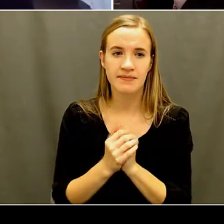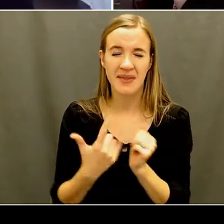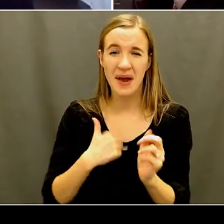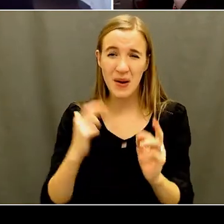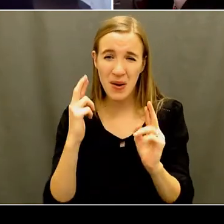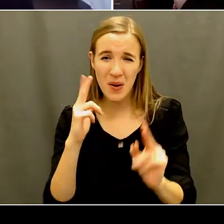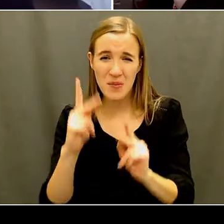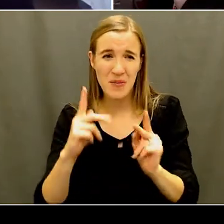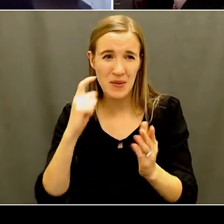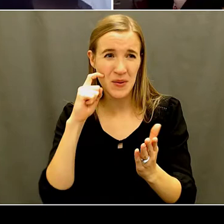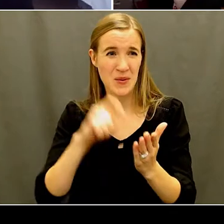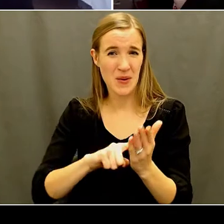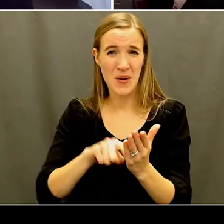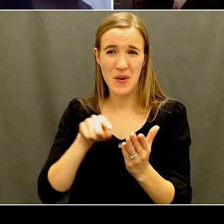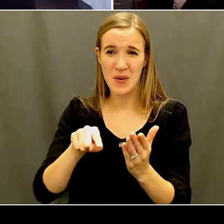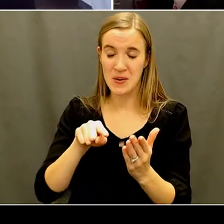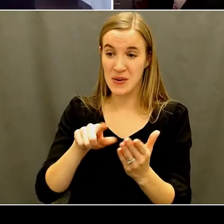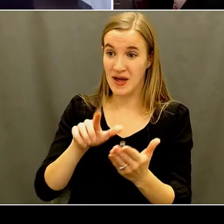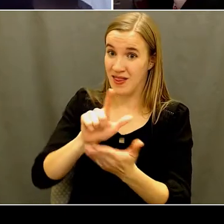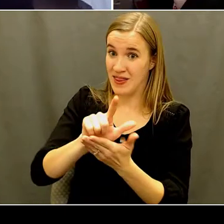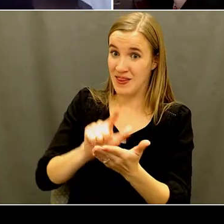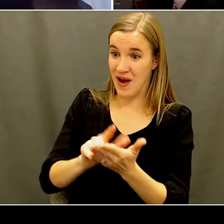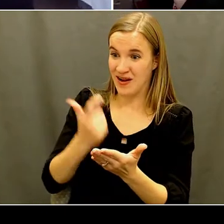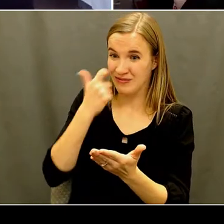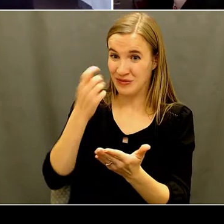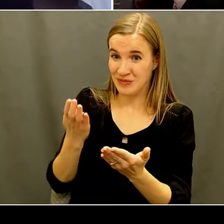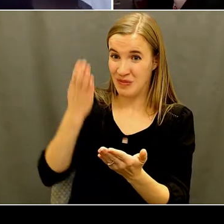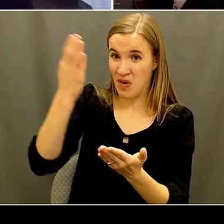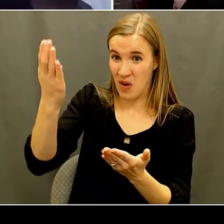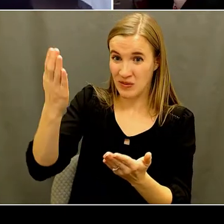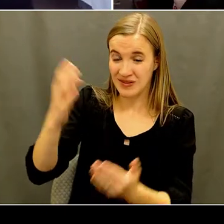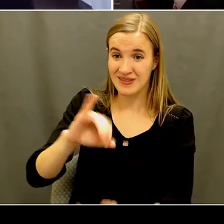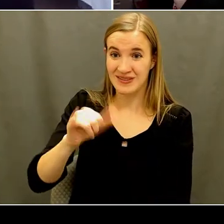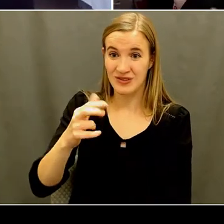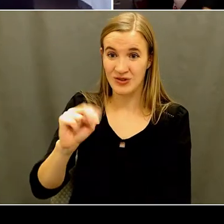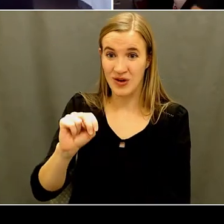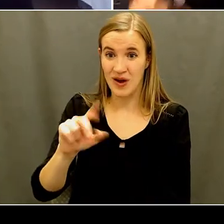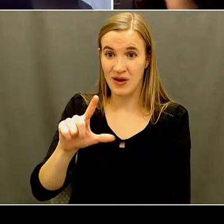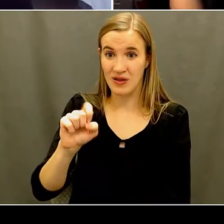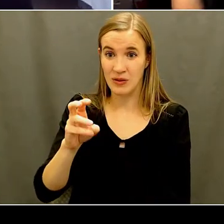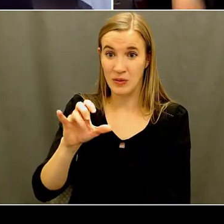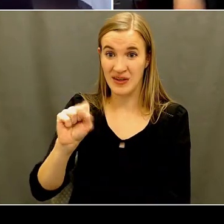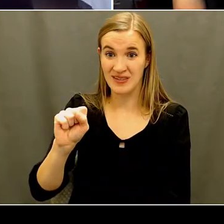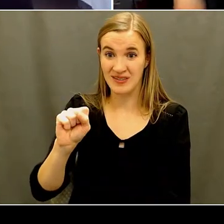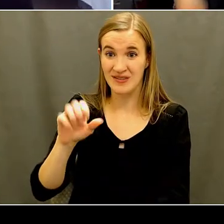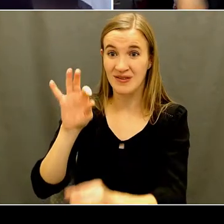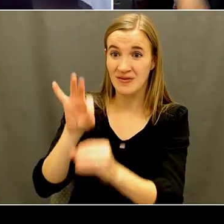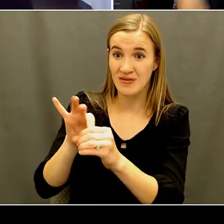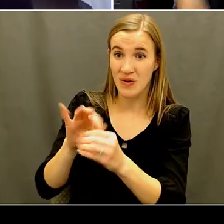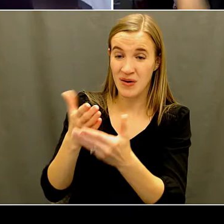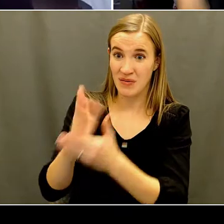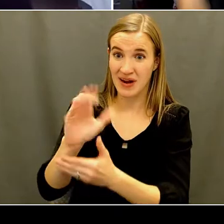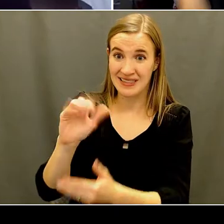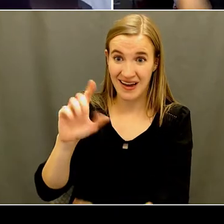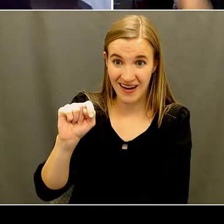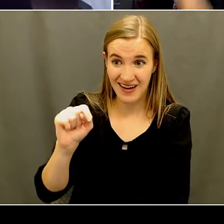restore the Voting Rights Act to ensure that communities of color, people with disabilities, and so many others who experience disenfranchisement and voter